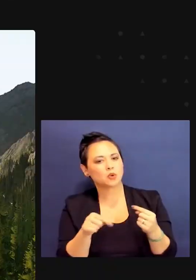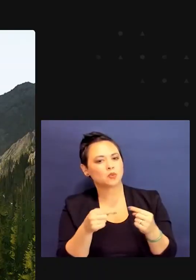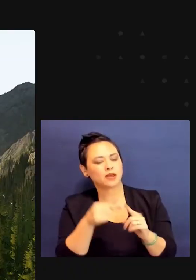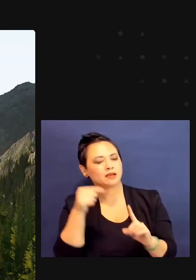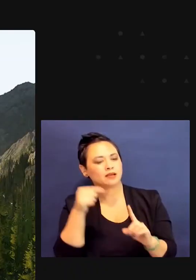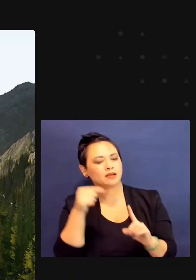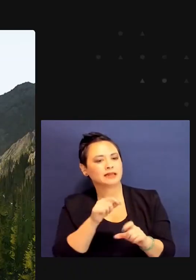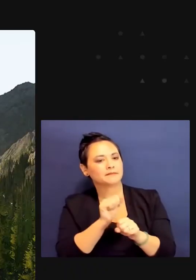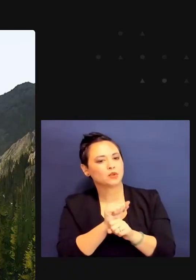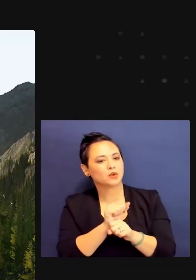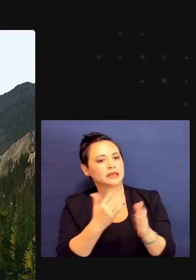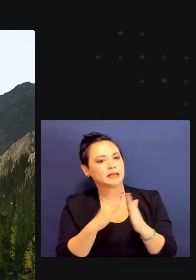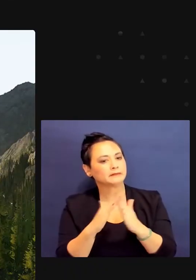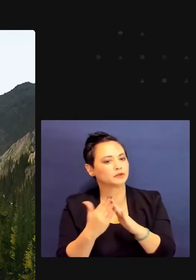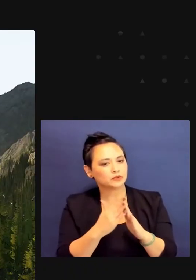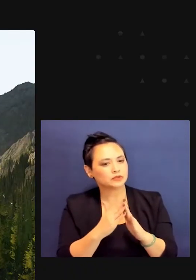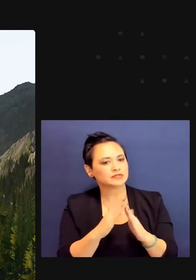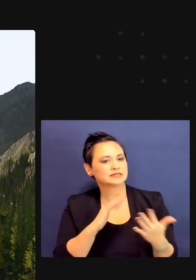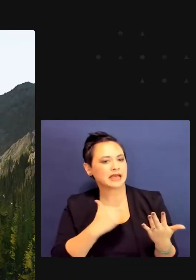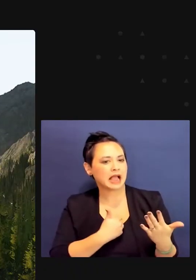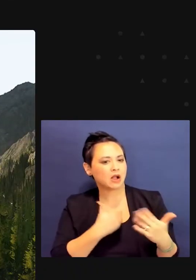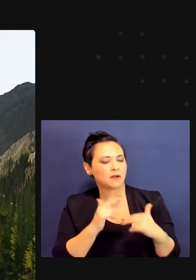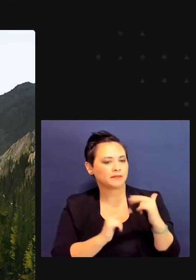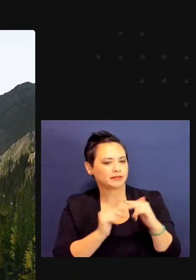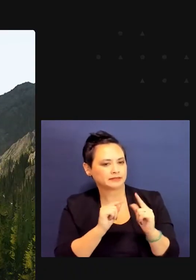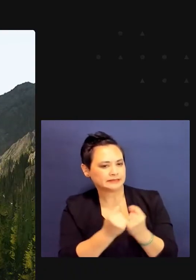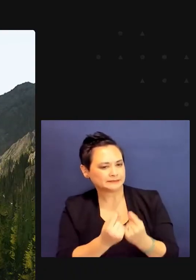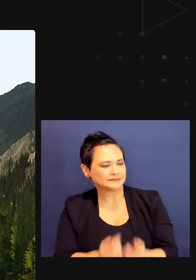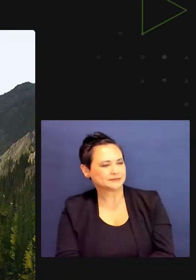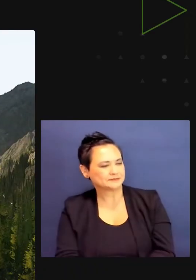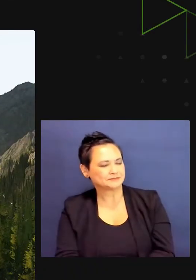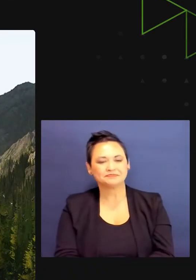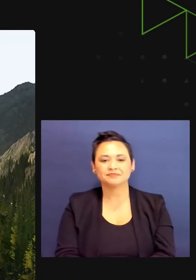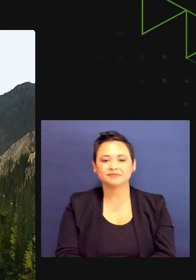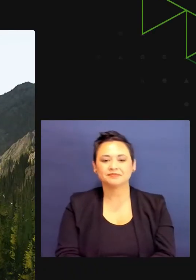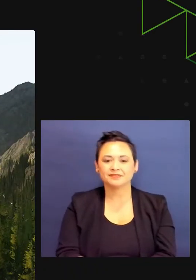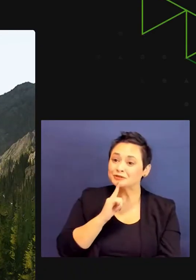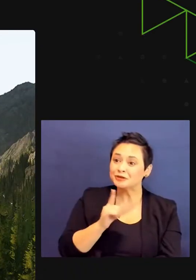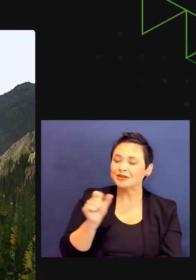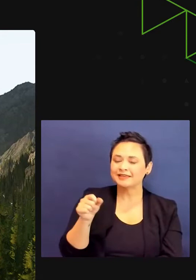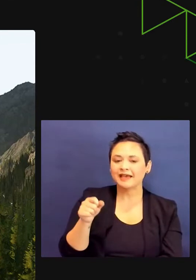For sure, yeah. So I mean, obviously, if there's anything we can take away from, you know,